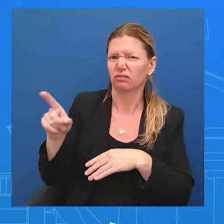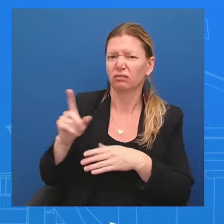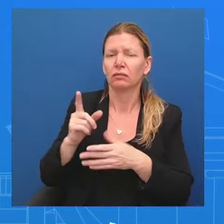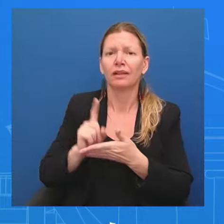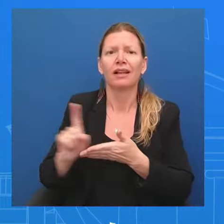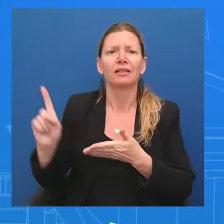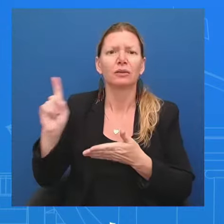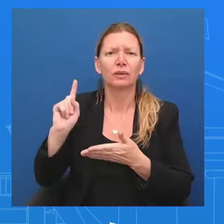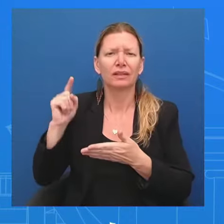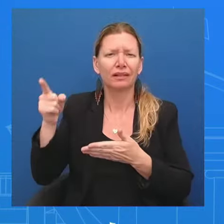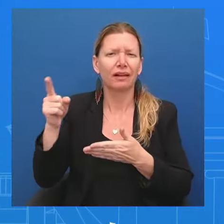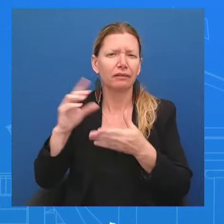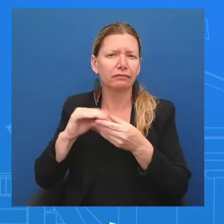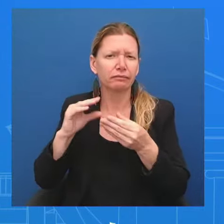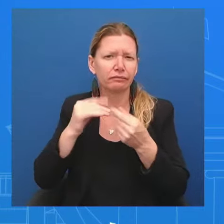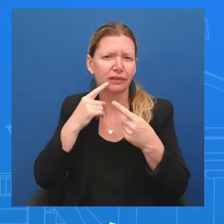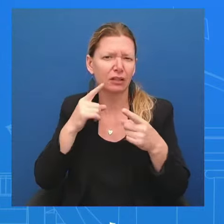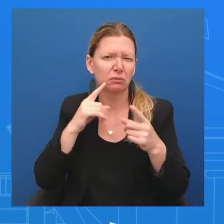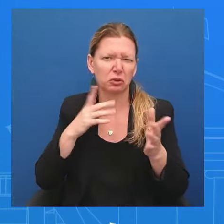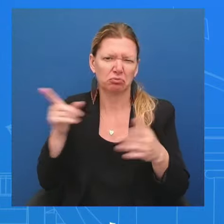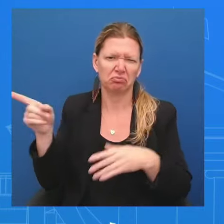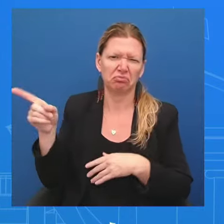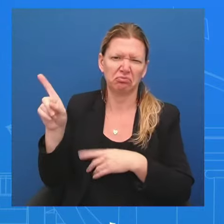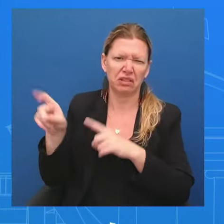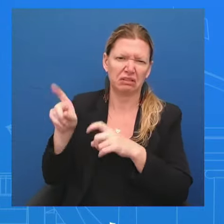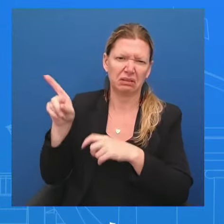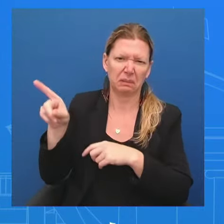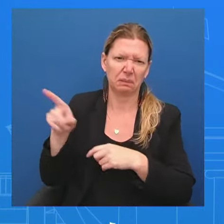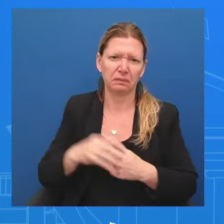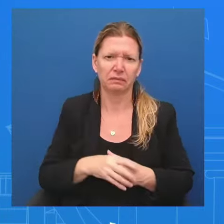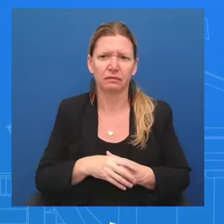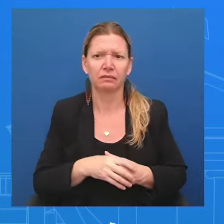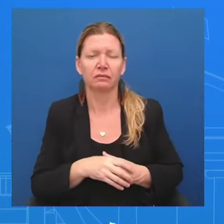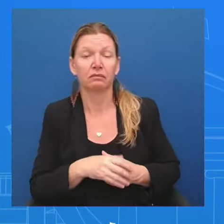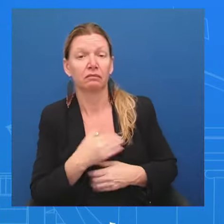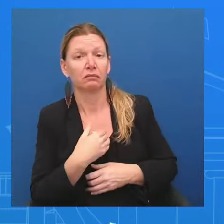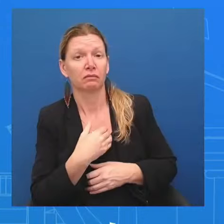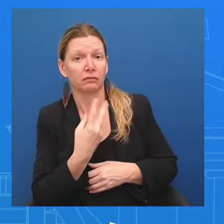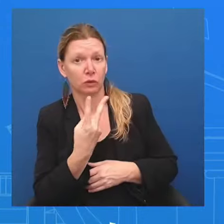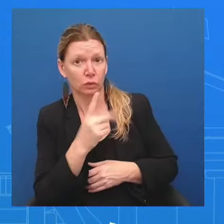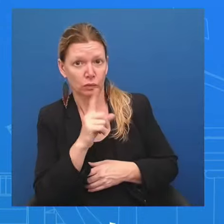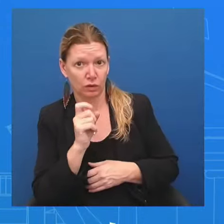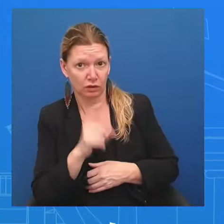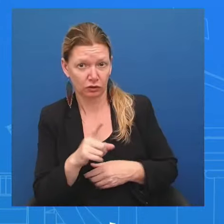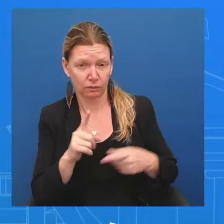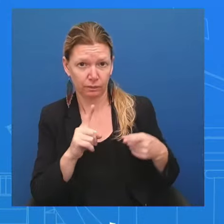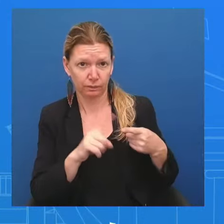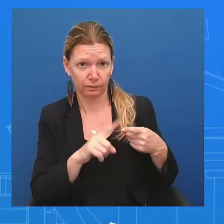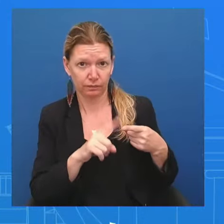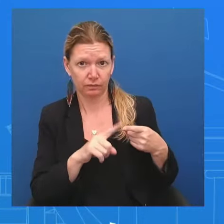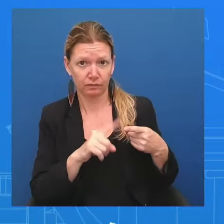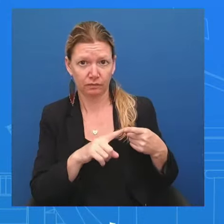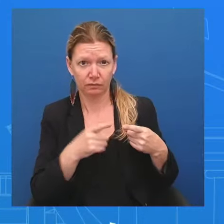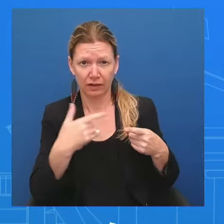Yes, sir. The Press: Two questions. One, do you have any updates on the missionaries who were killed in Haiti, whether or not that